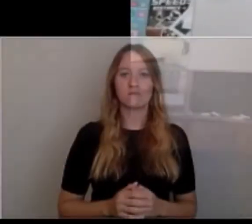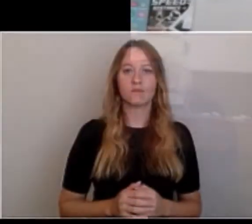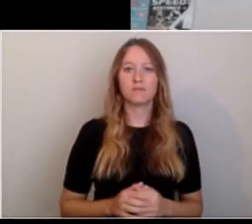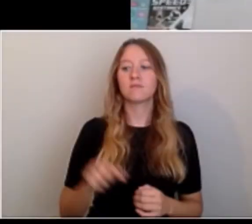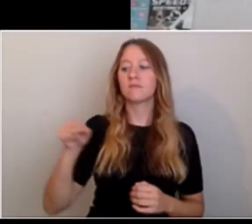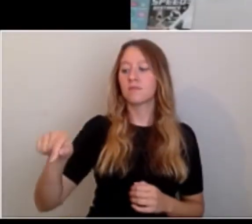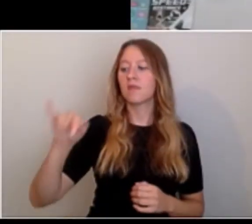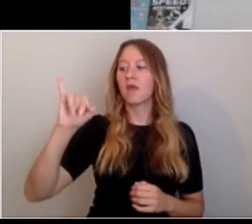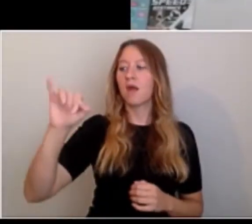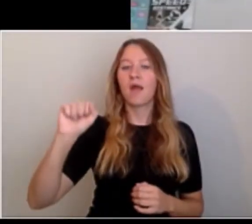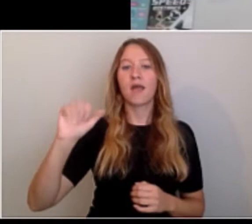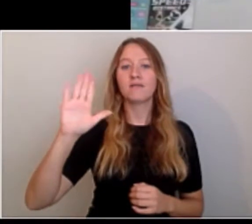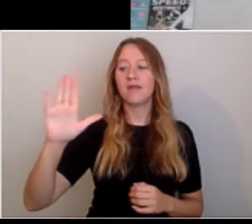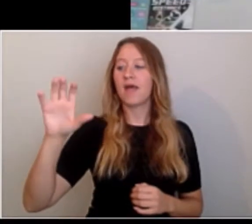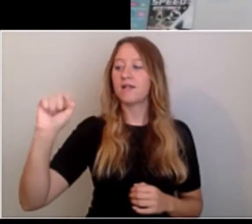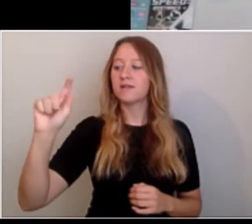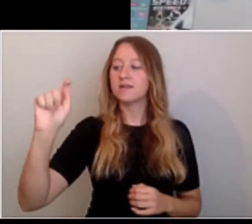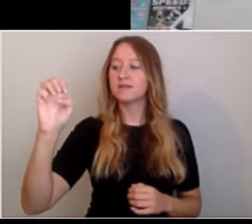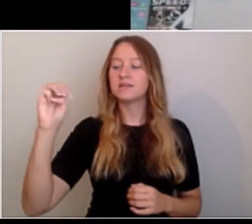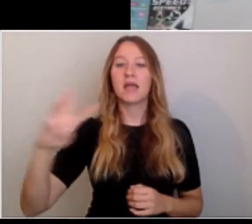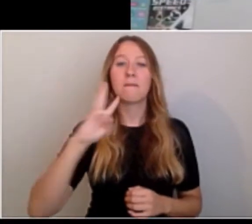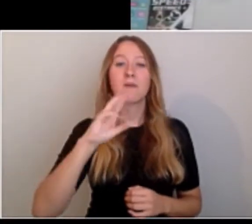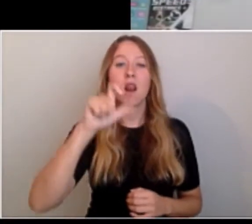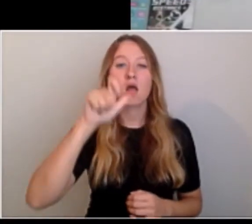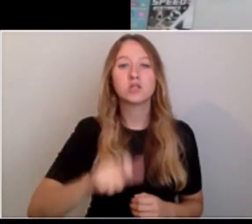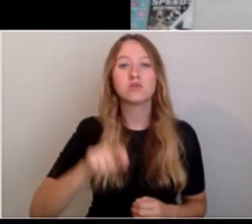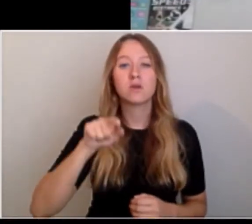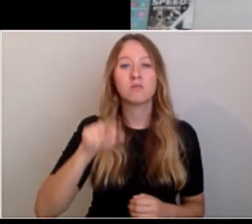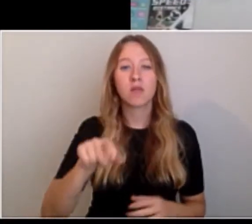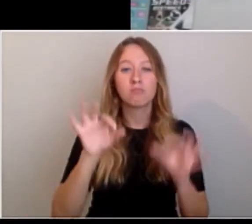Maggie: The ISL STEM Glossary is a fantastic resource for